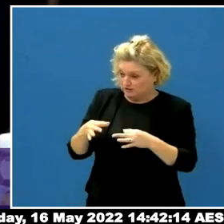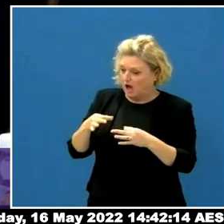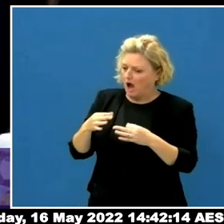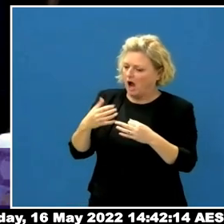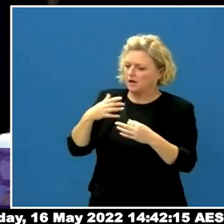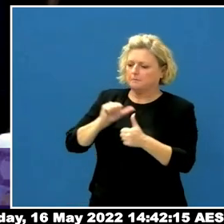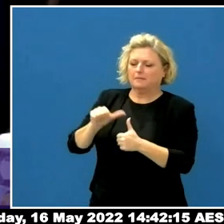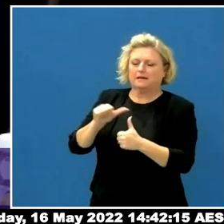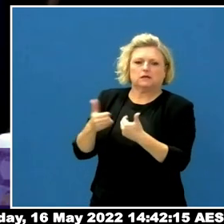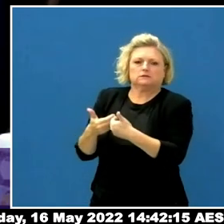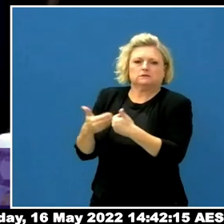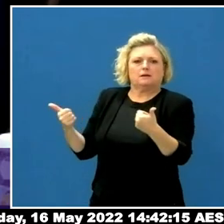That's correct.